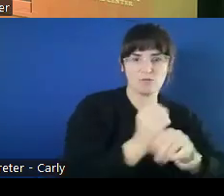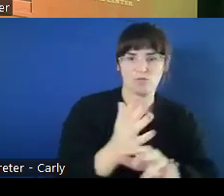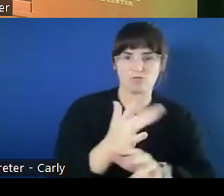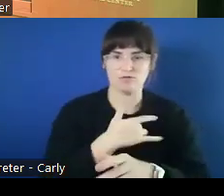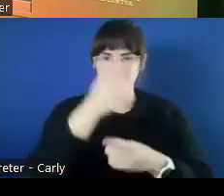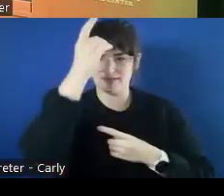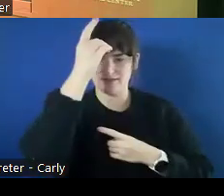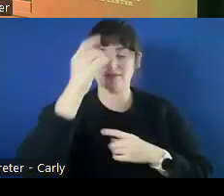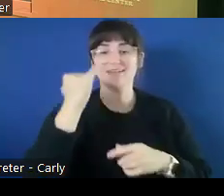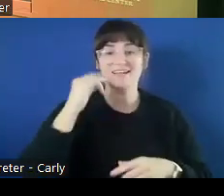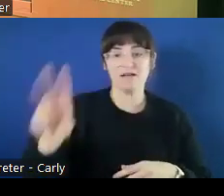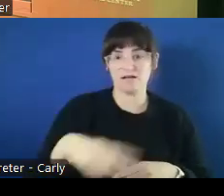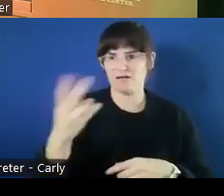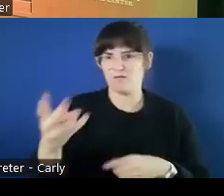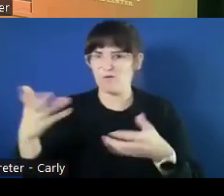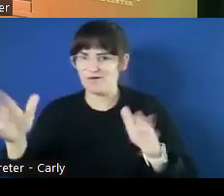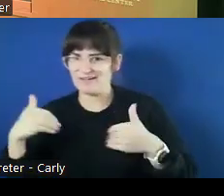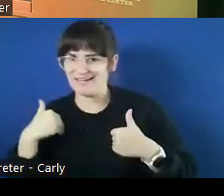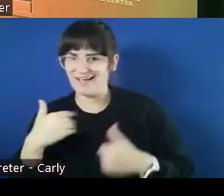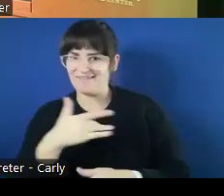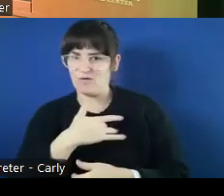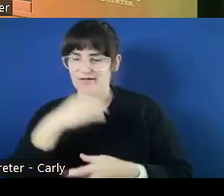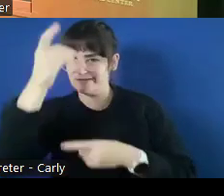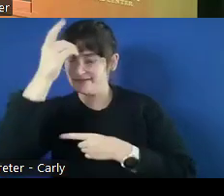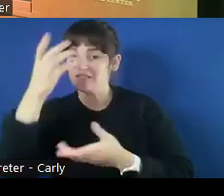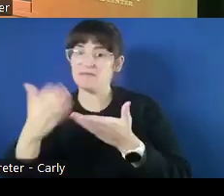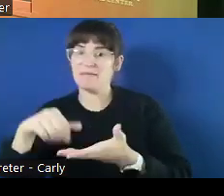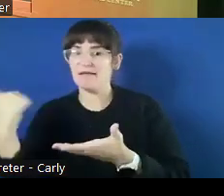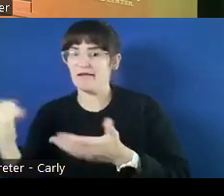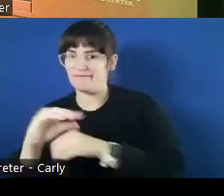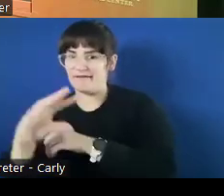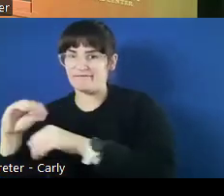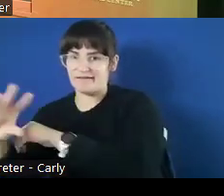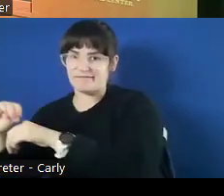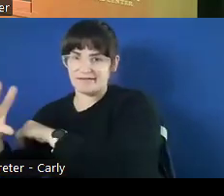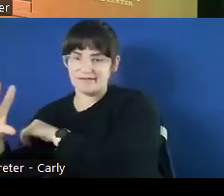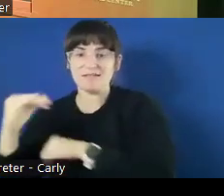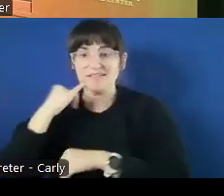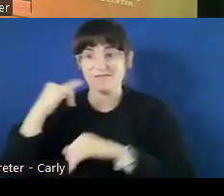with heart disease a lot of other things kind of come into play if you measure anxiety during kind